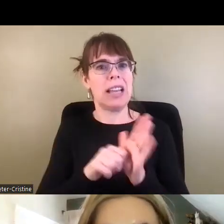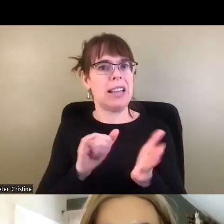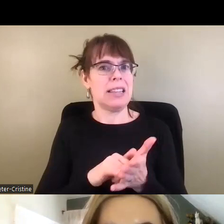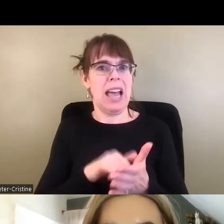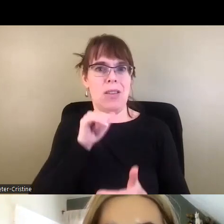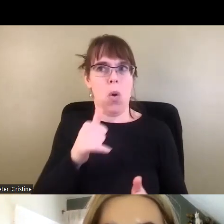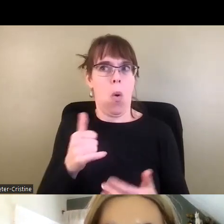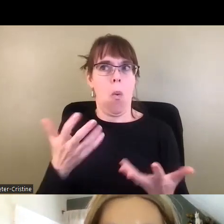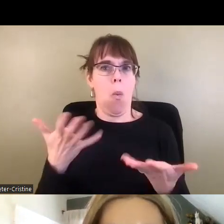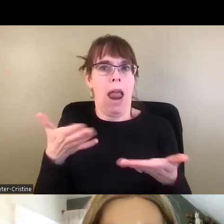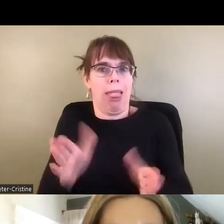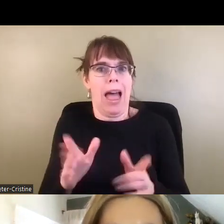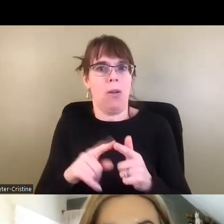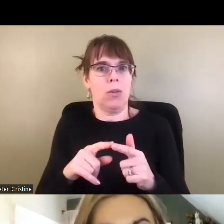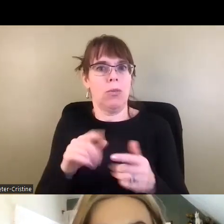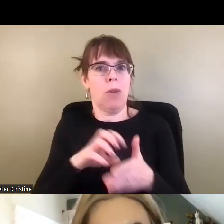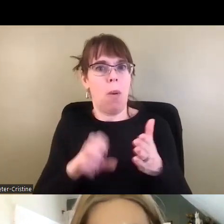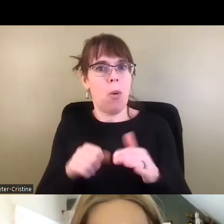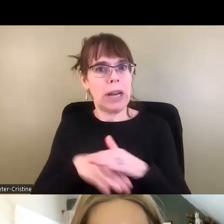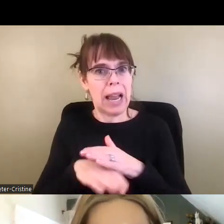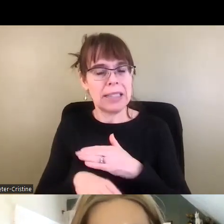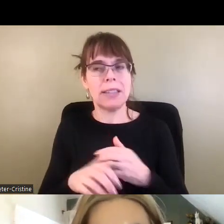A lot of these states made it very difficult to access this care.